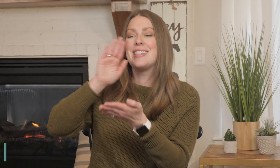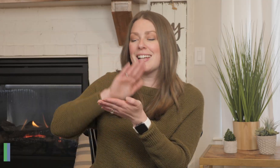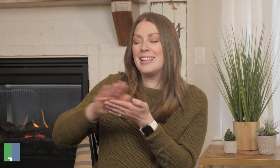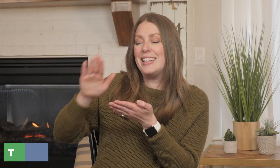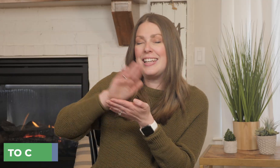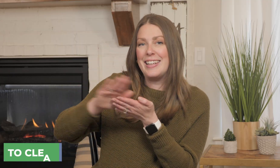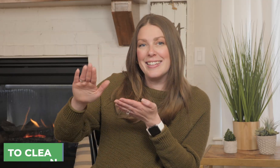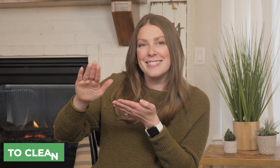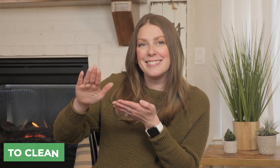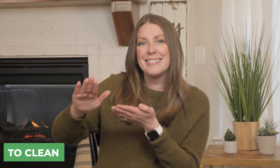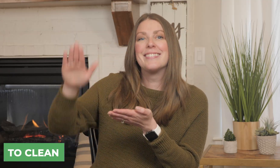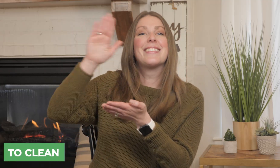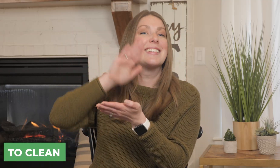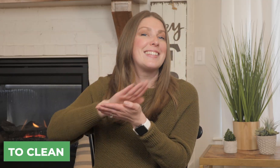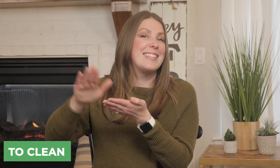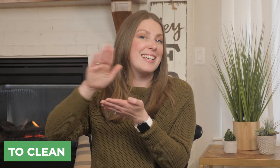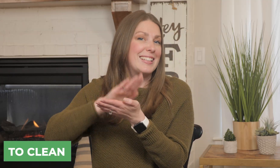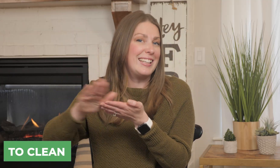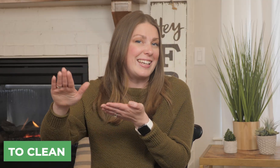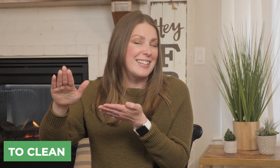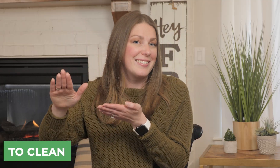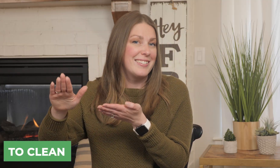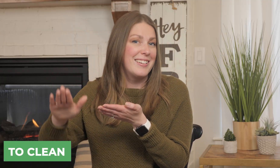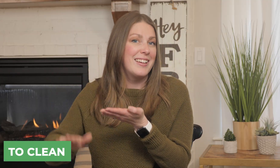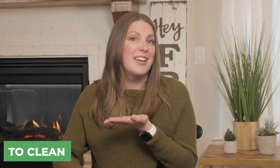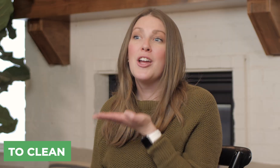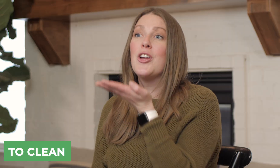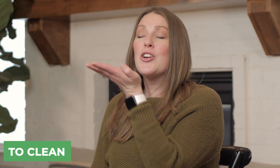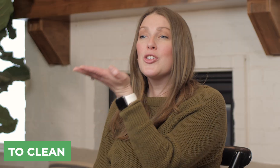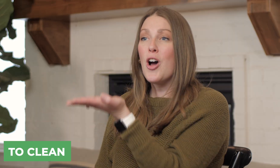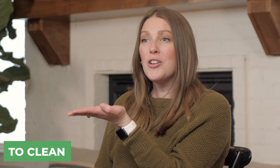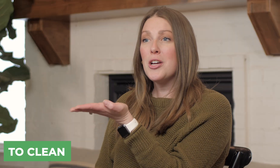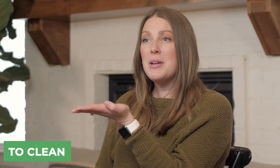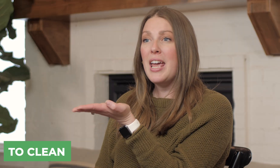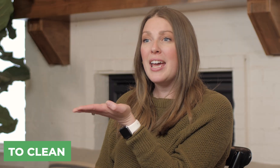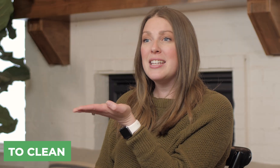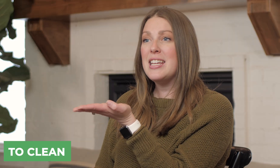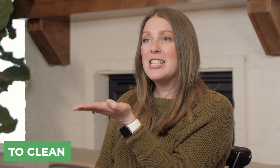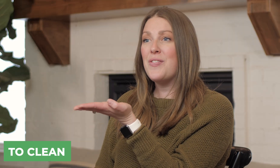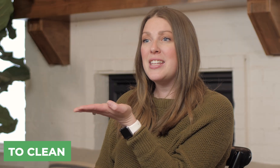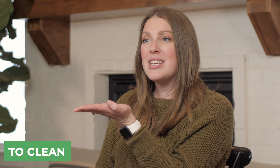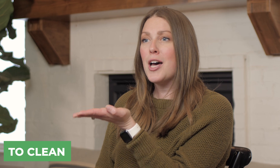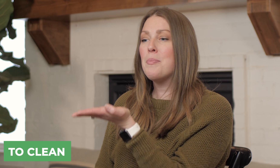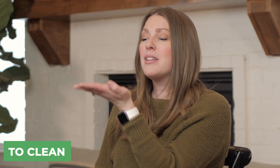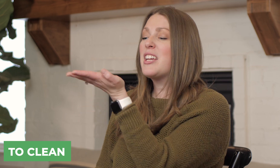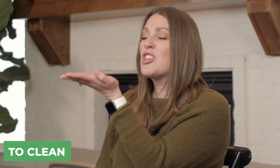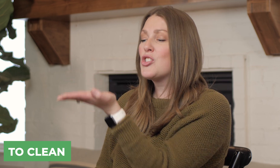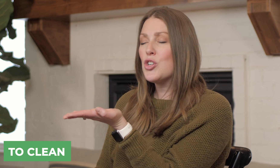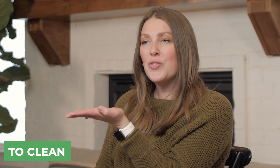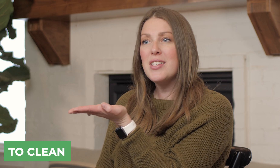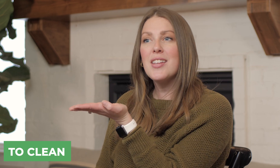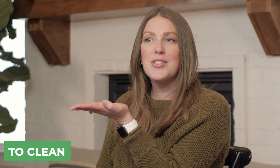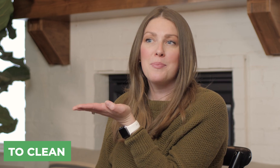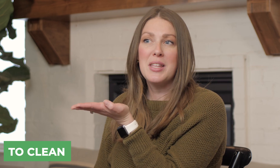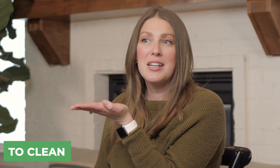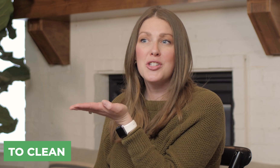To clean, to clean, your non-dominant hand is facing up like the surface of something that